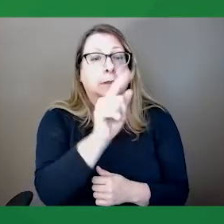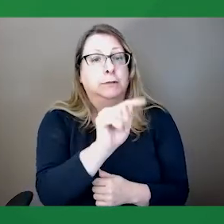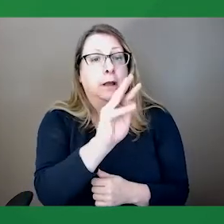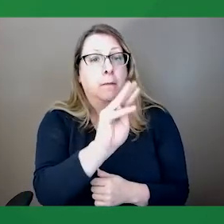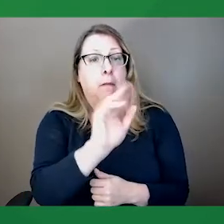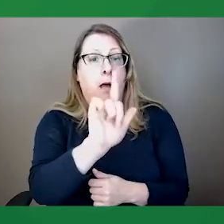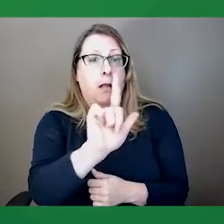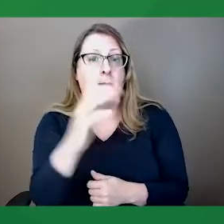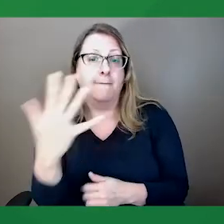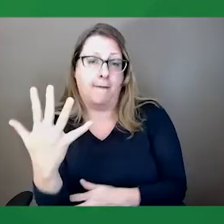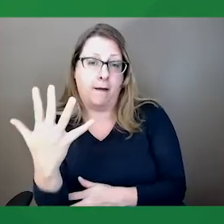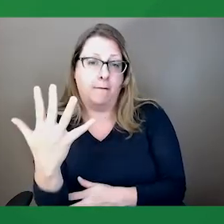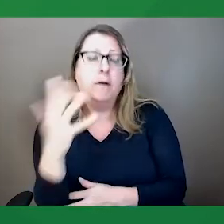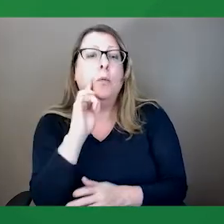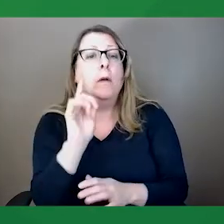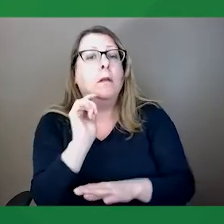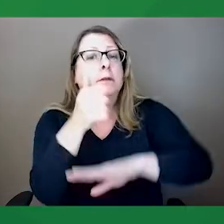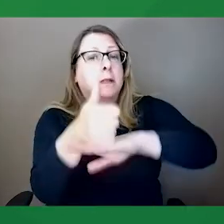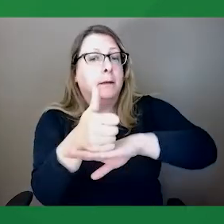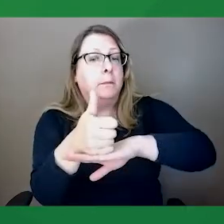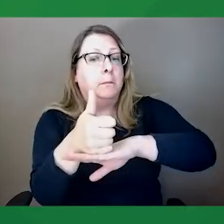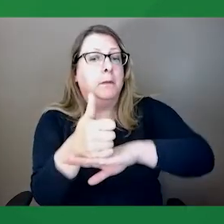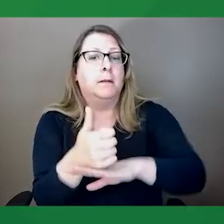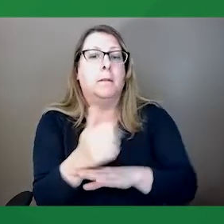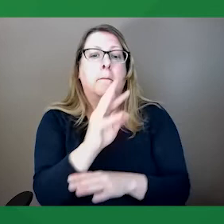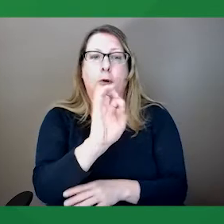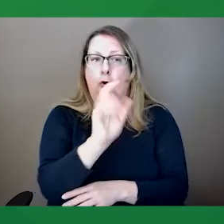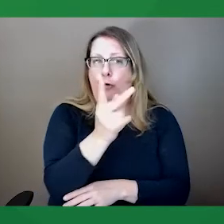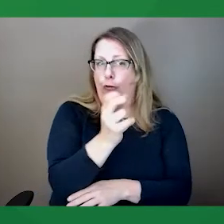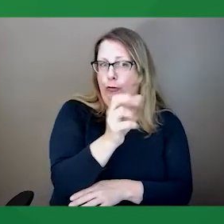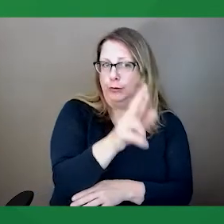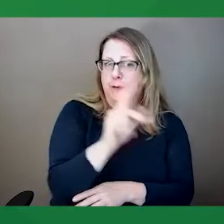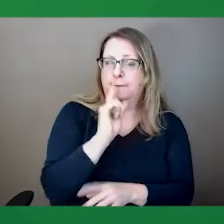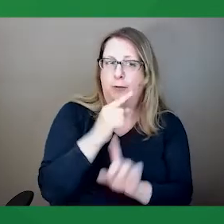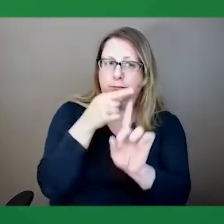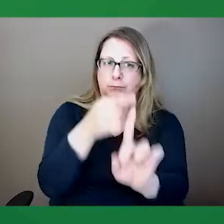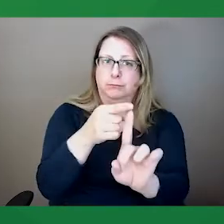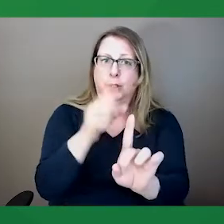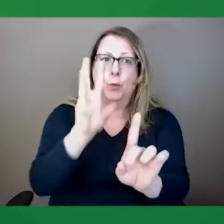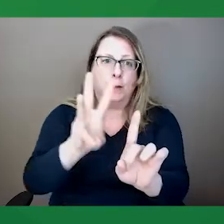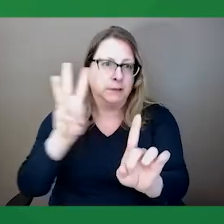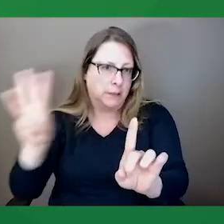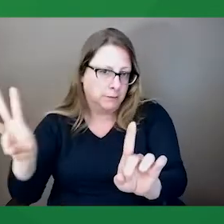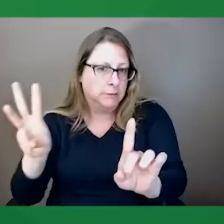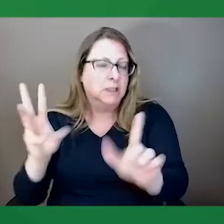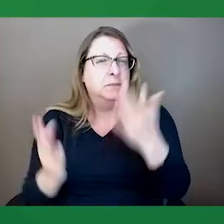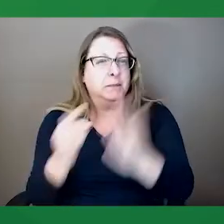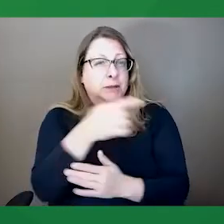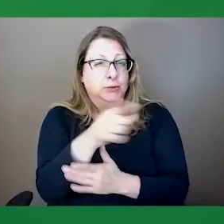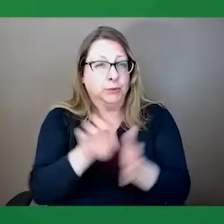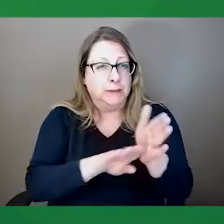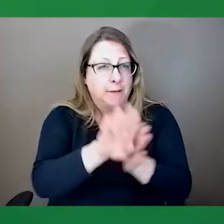So interesting enough, HTML-5 provides markers for our websites.